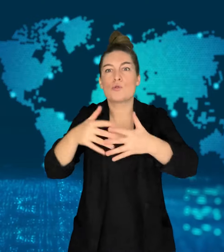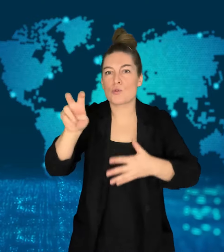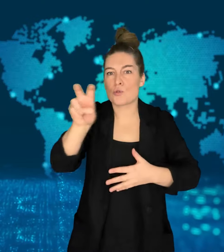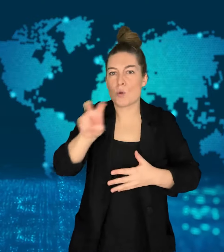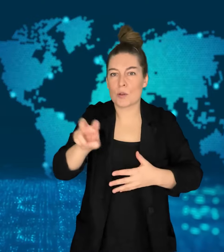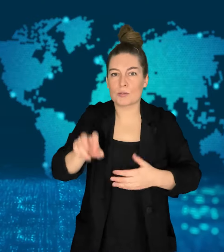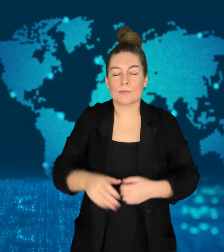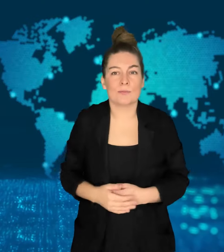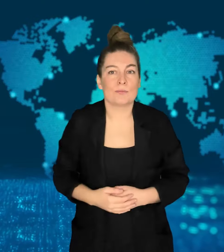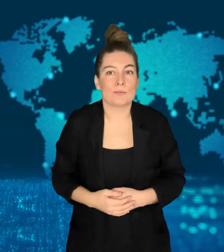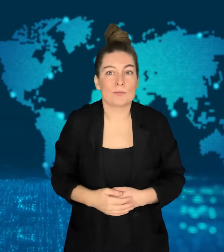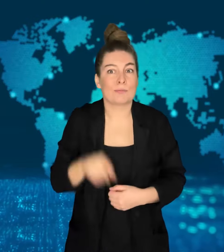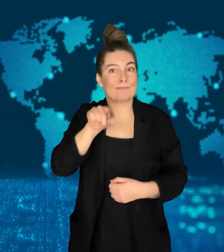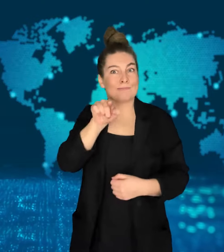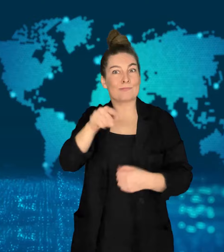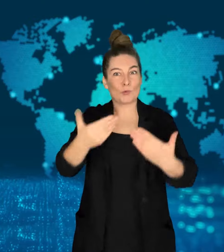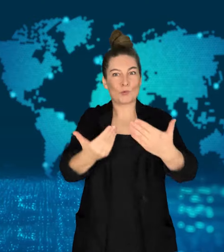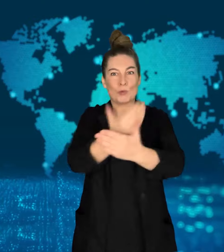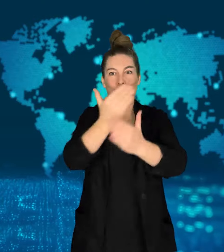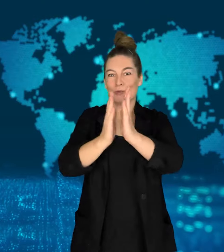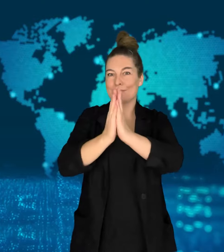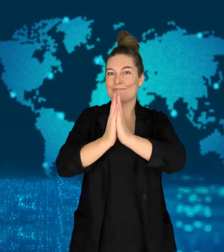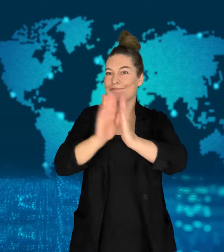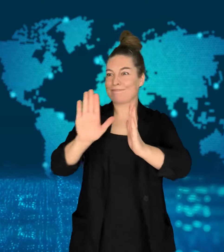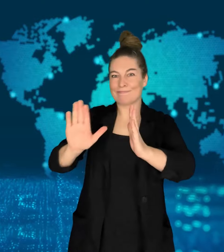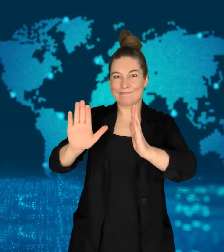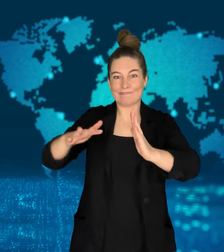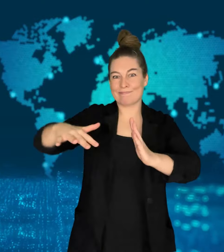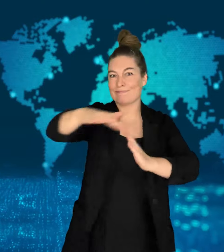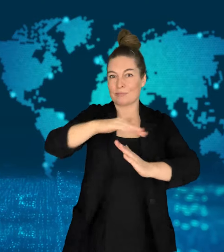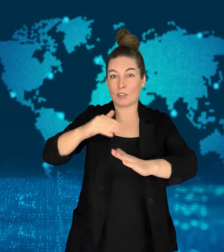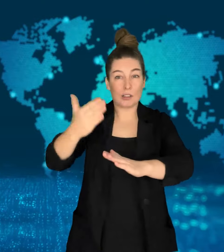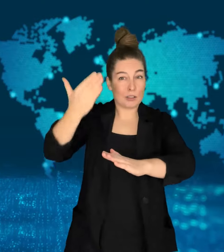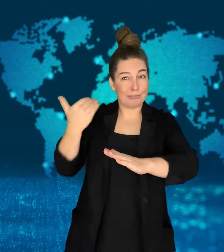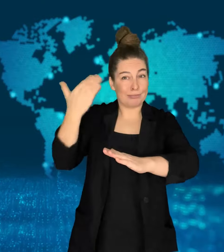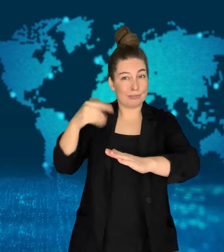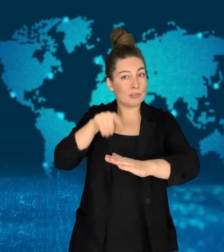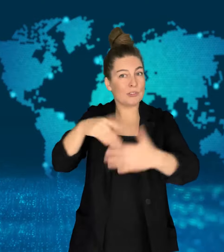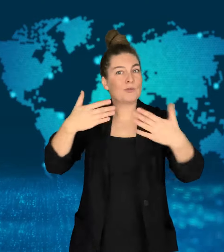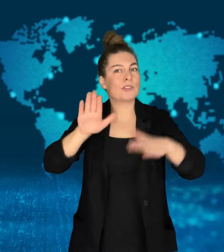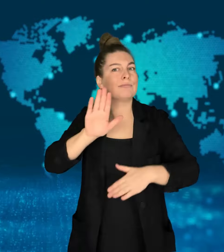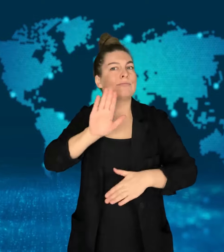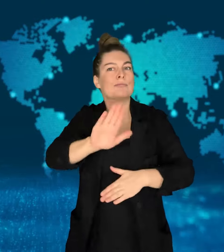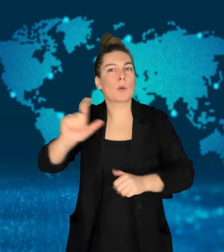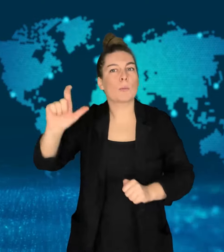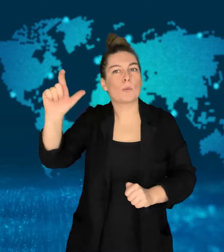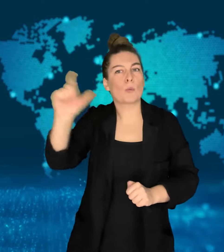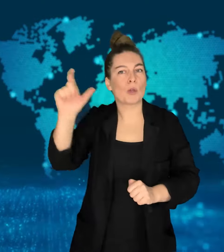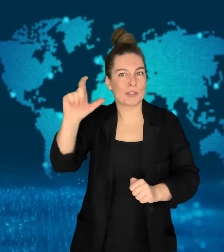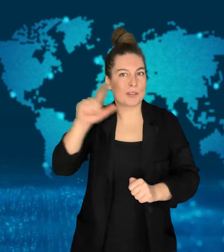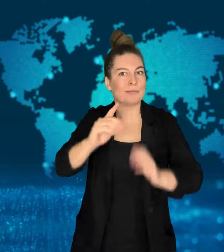It is located where there used to be a Muslim mosque.